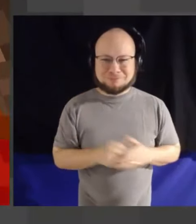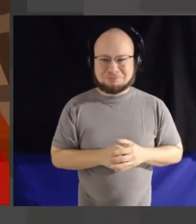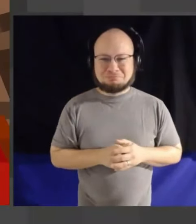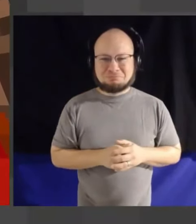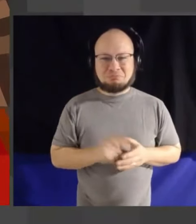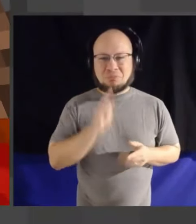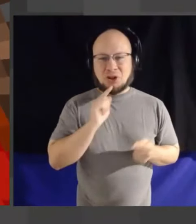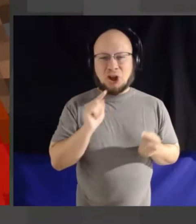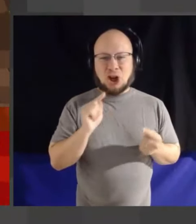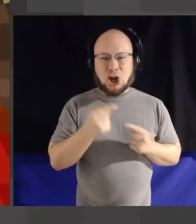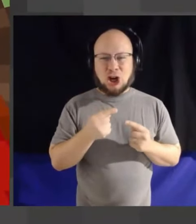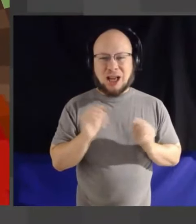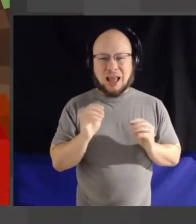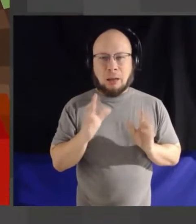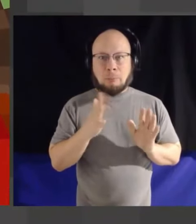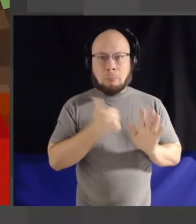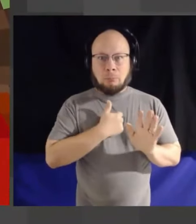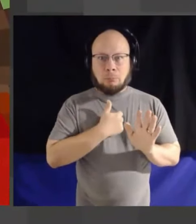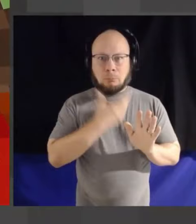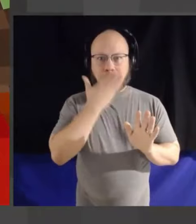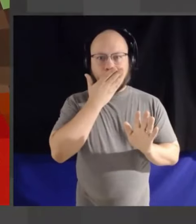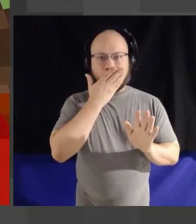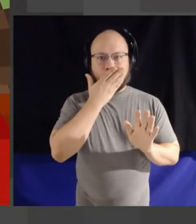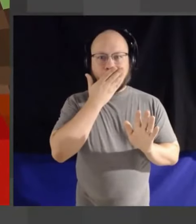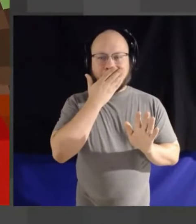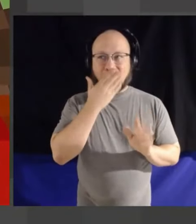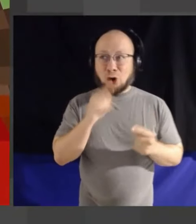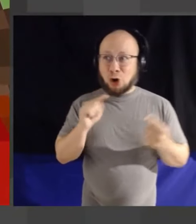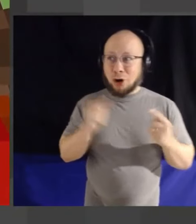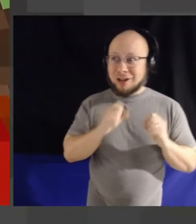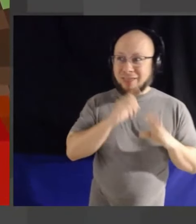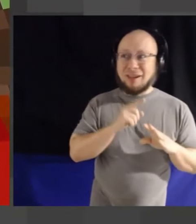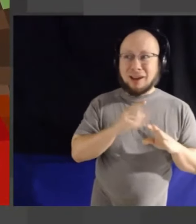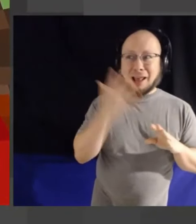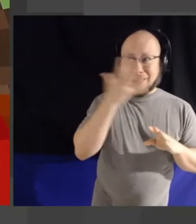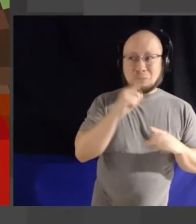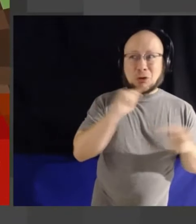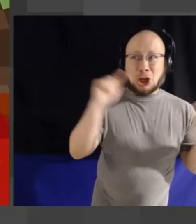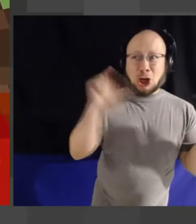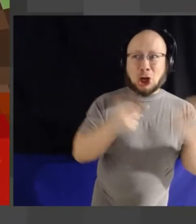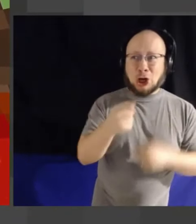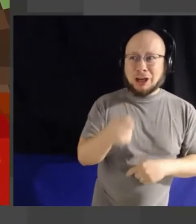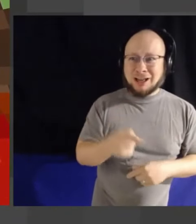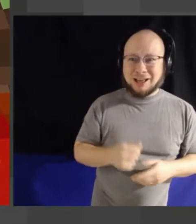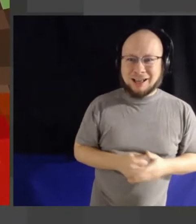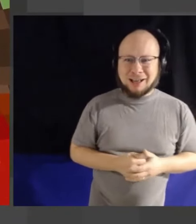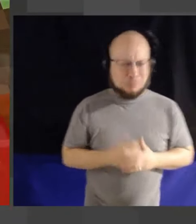THROWING THEM AROUND. IT'S HARMLESS. SORT OF HARMLESS. TOTALLY HARMLESS.